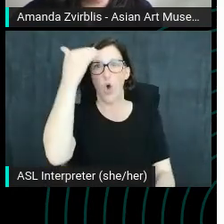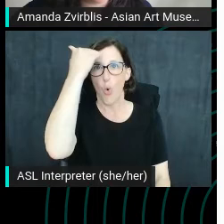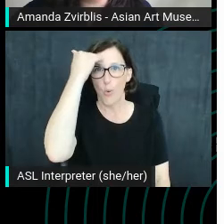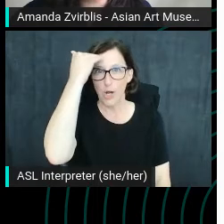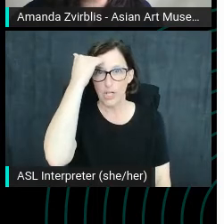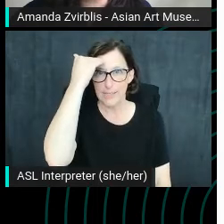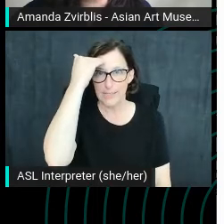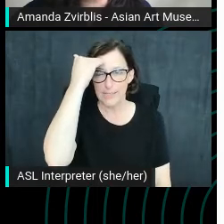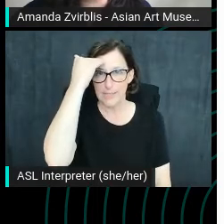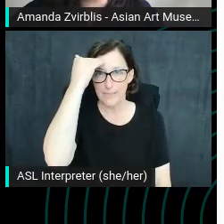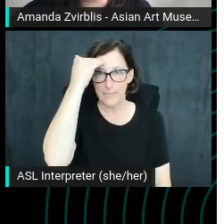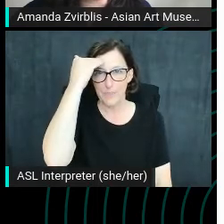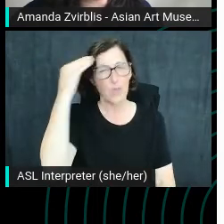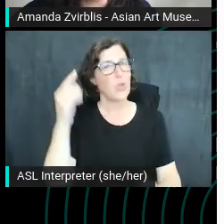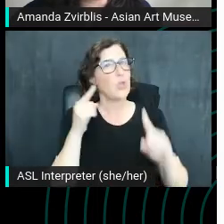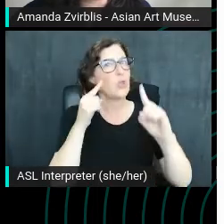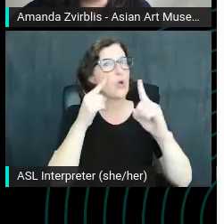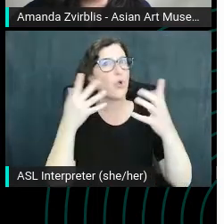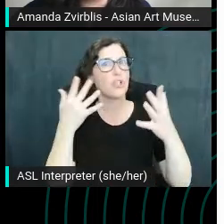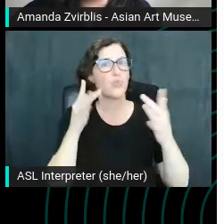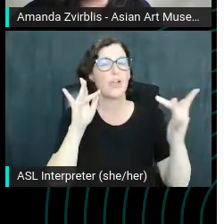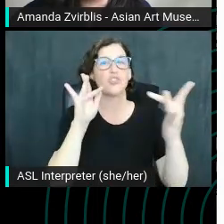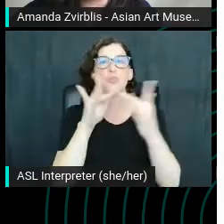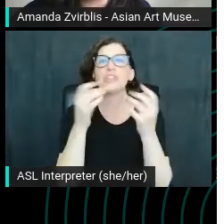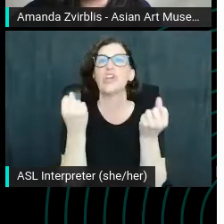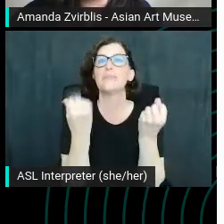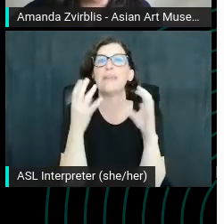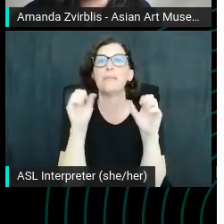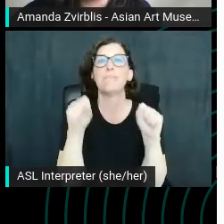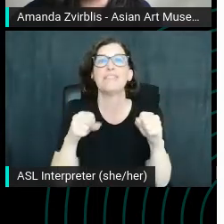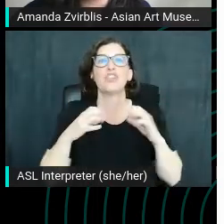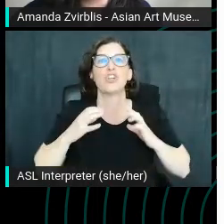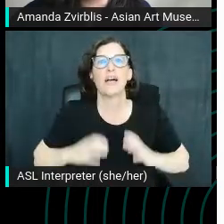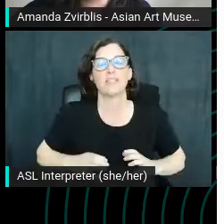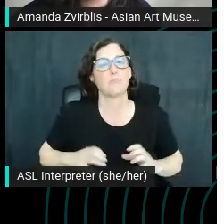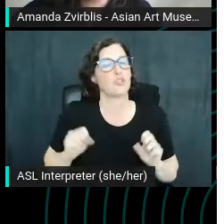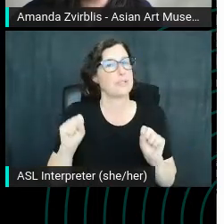and its purpose is to reach as many potential customers as possible.